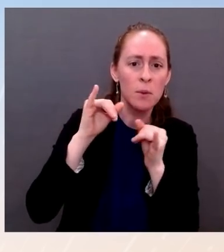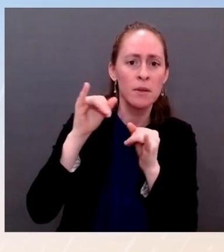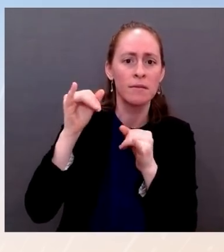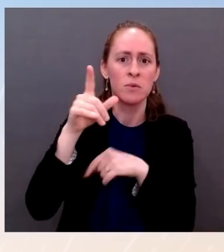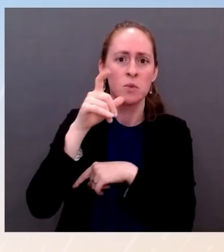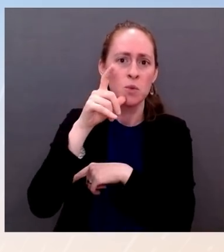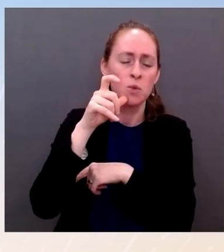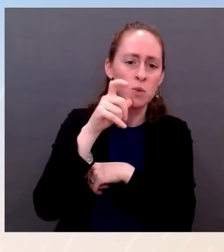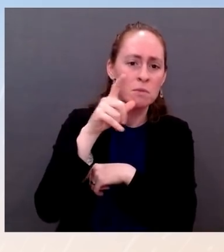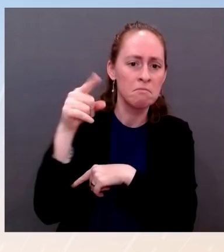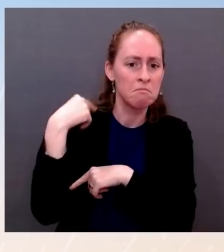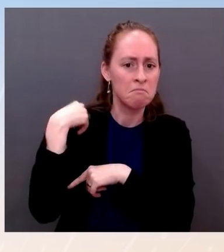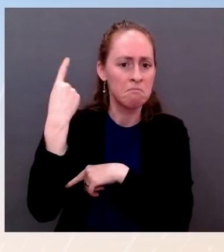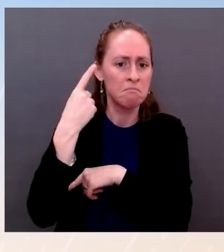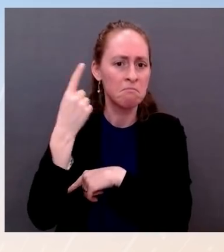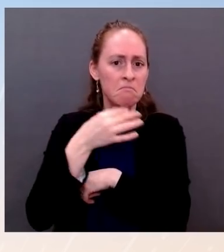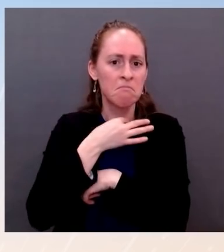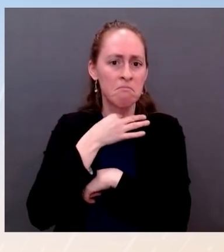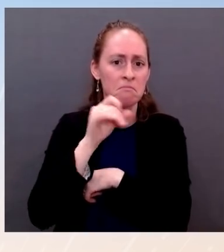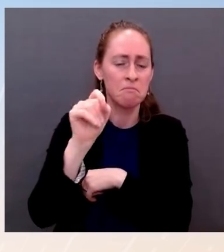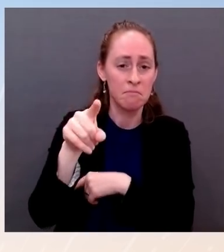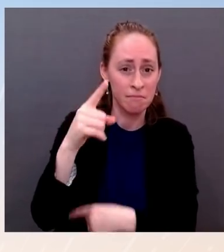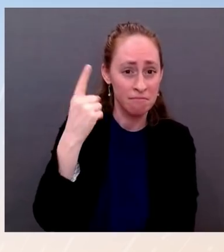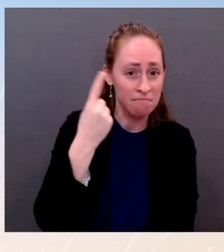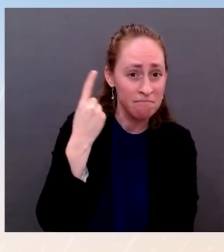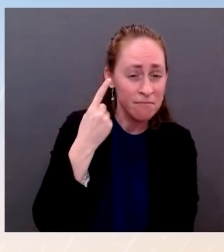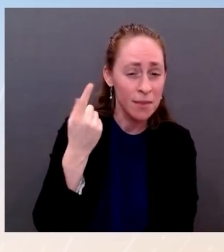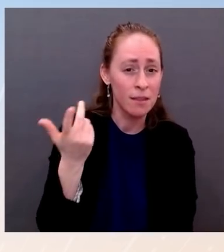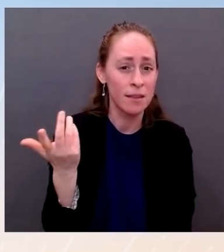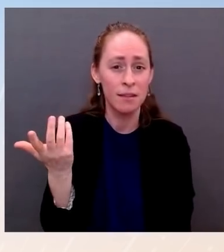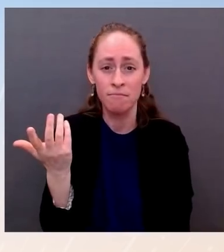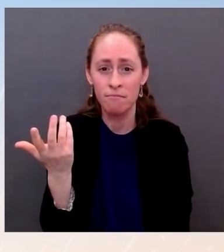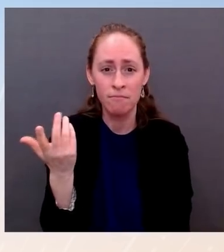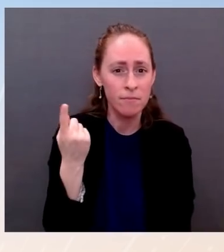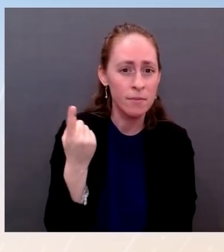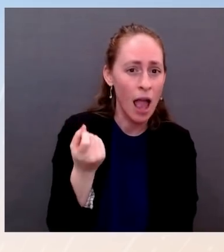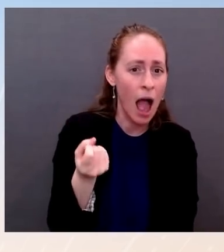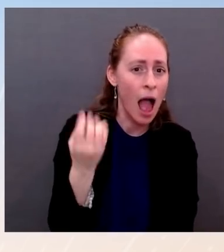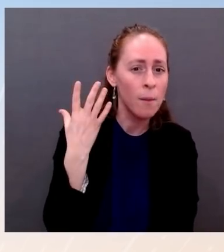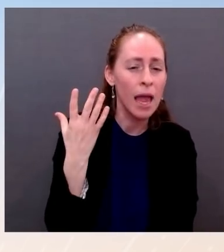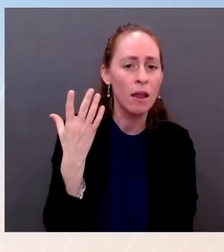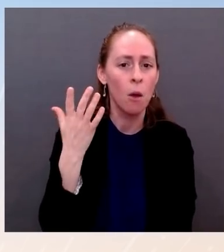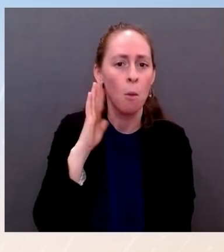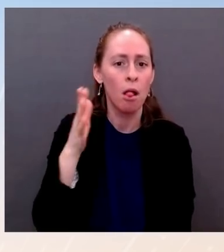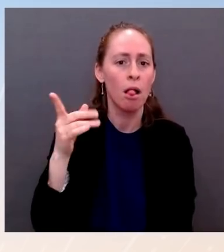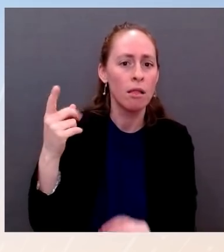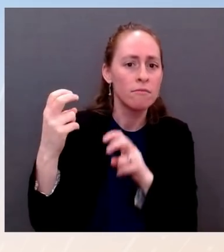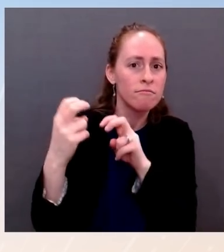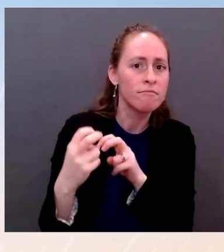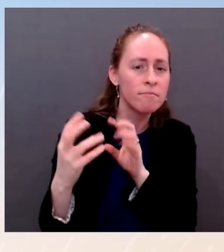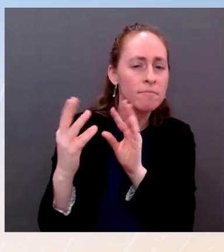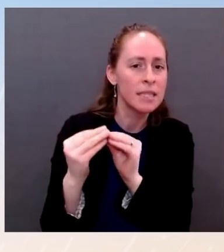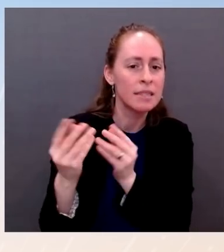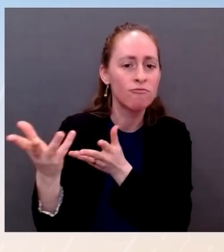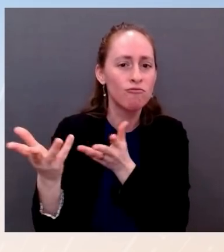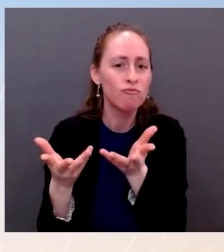You know, is there a number that he has in mind? And how long do you expect that process -- the interview meeting process to go? Just next week or further?